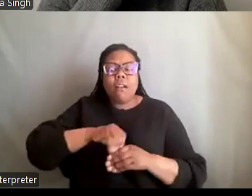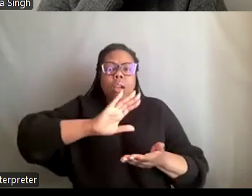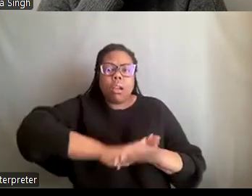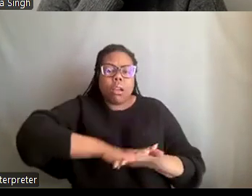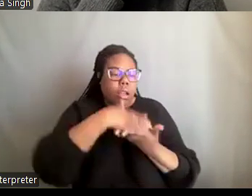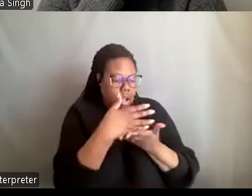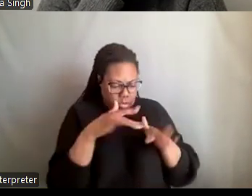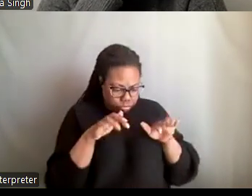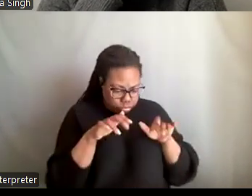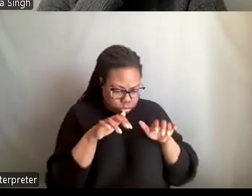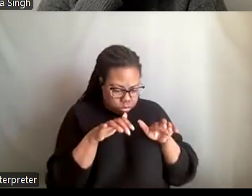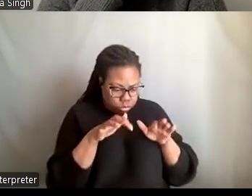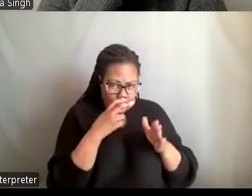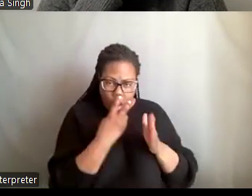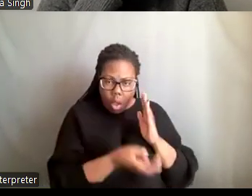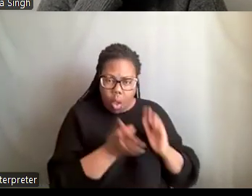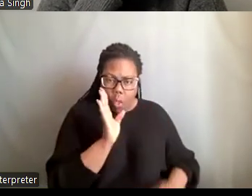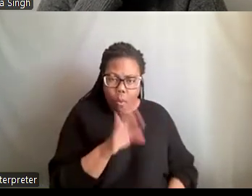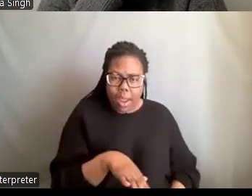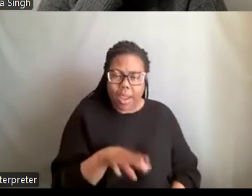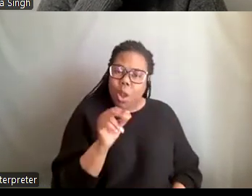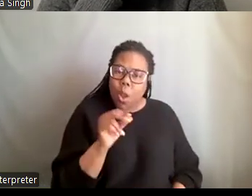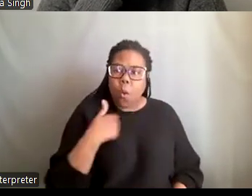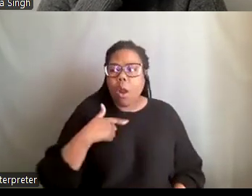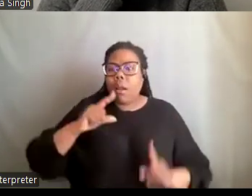their minds in a way that doesn't involve looking at a